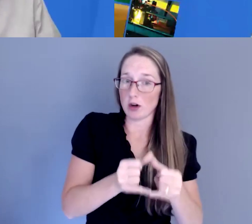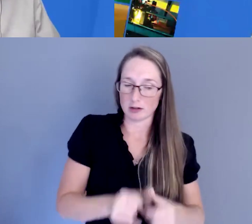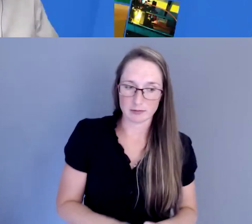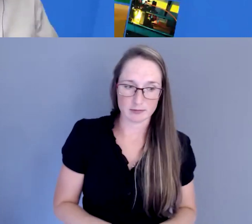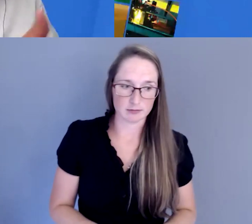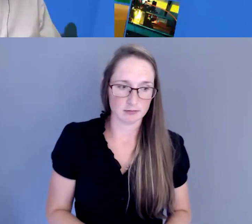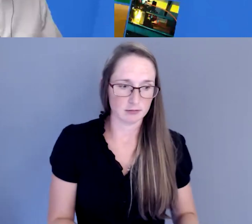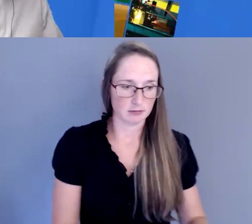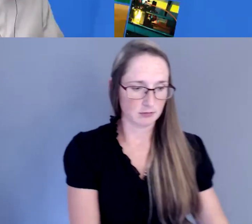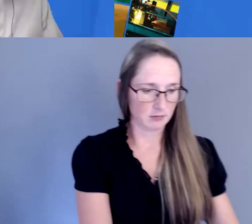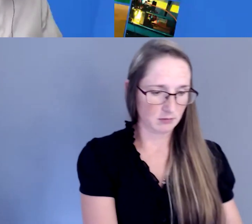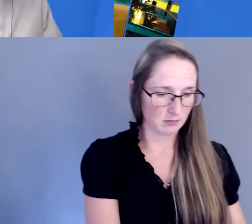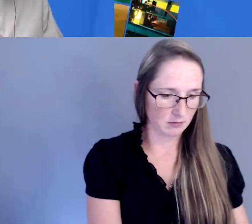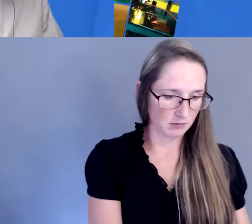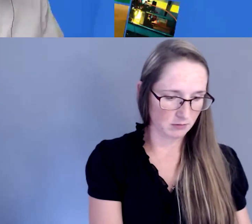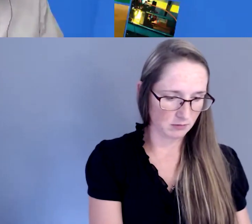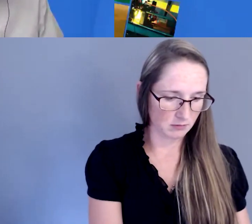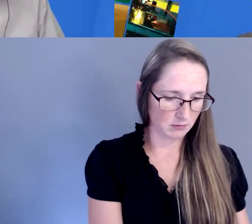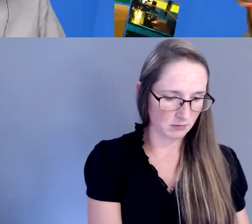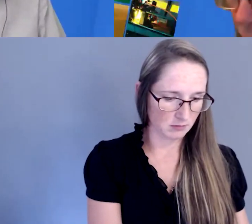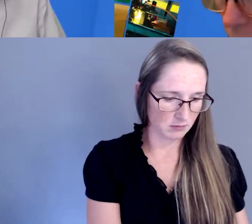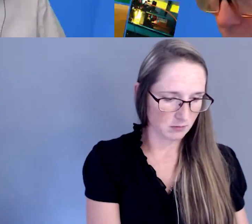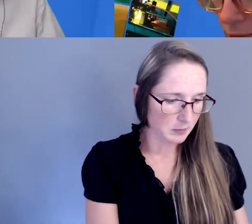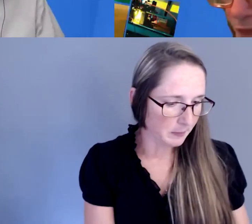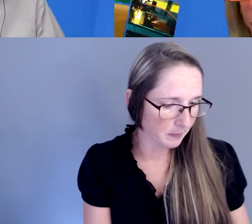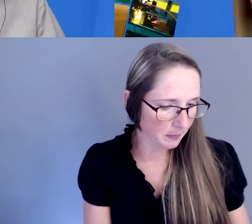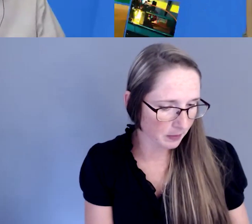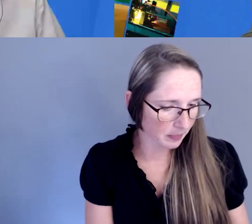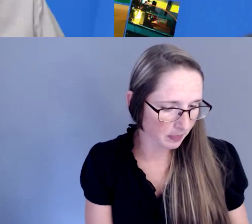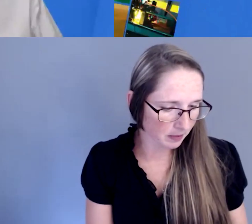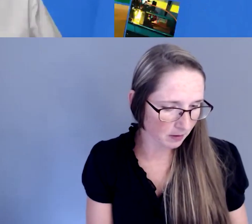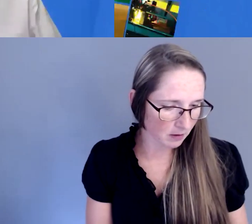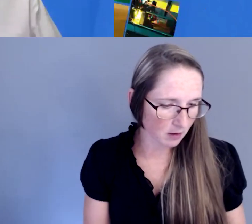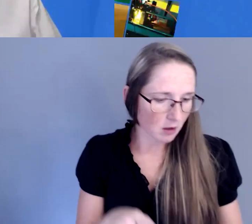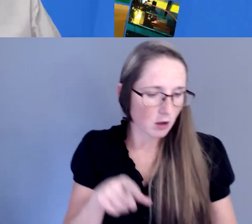Jeremy Leffler: Great. Next question, you talked about the revised guidance